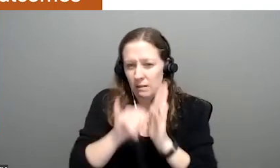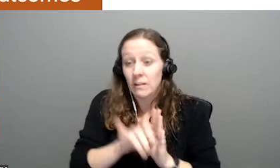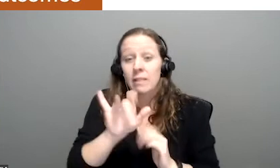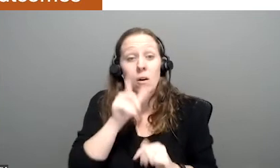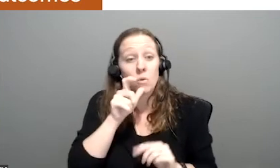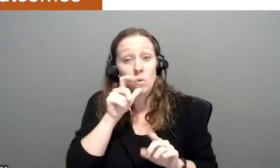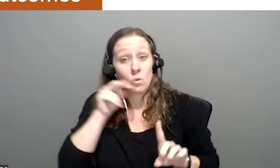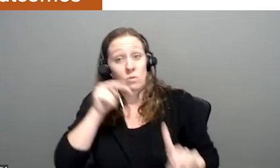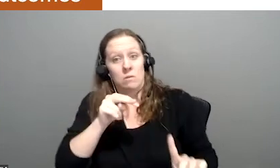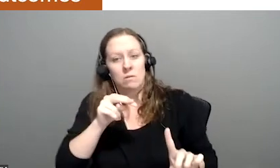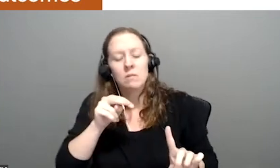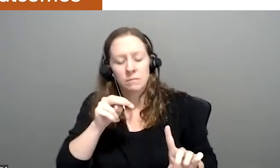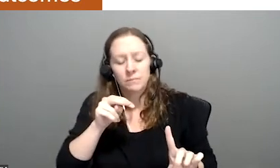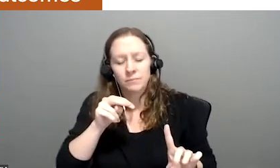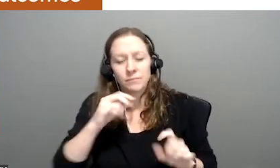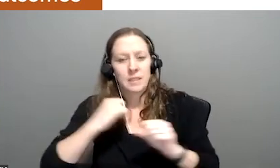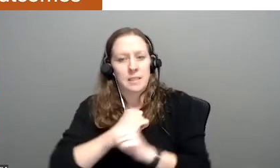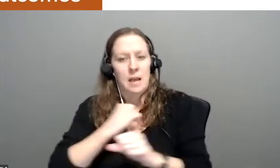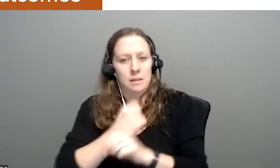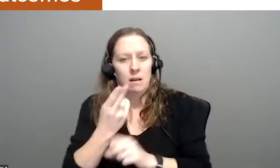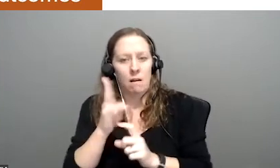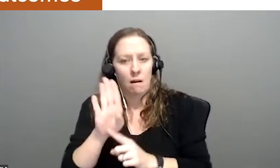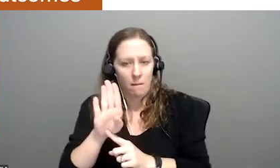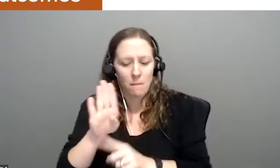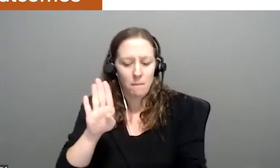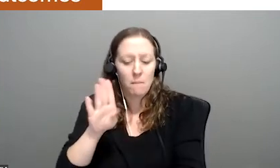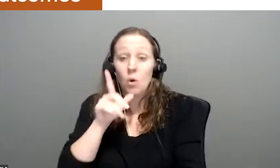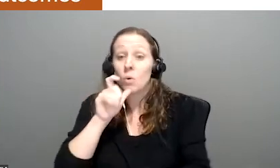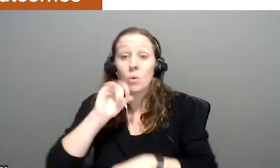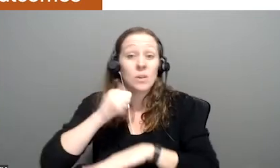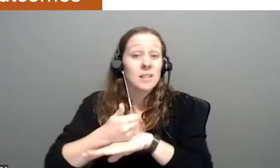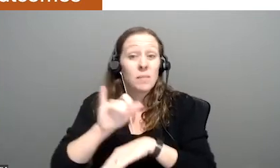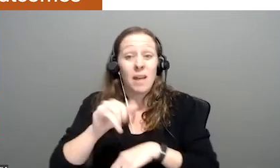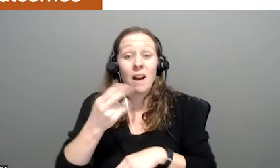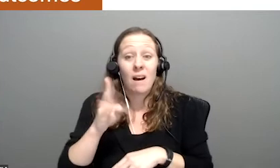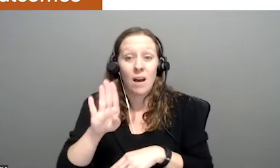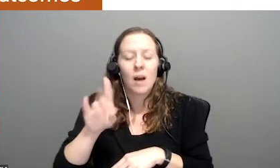launched by Statistics Canada. Many of these indicators align with international frameworks,